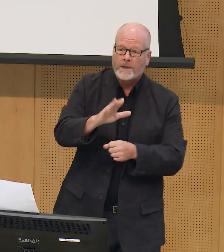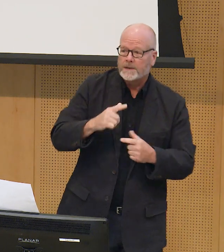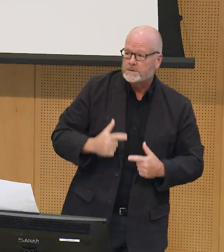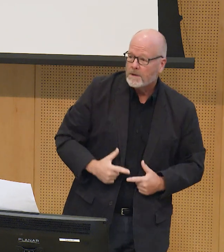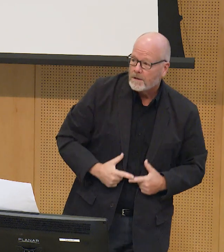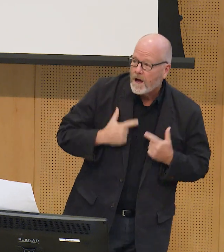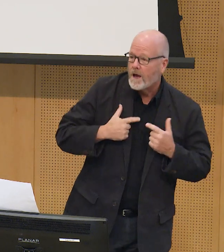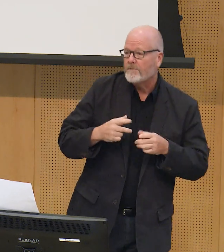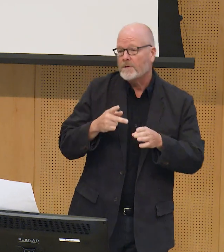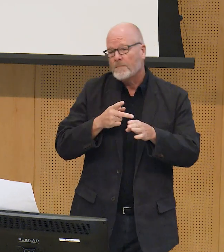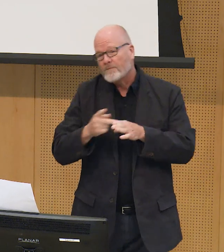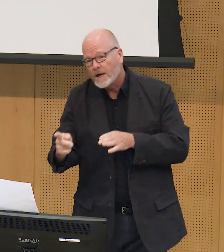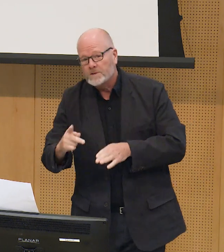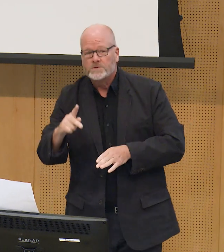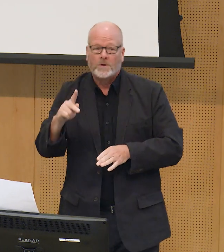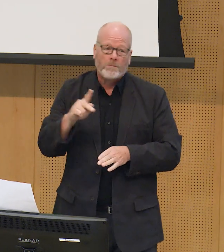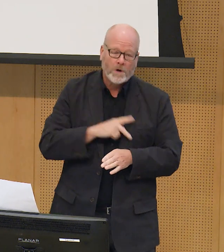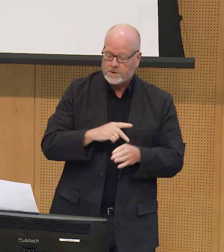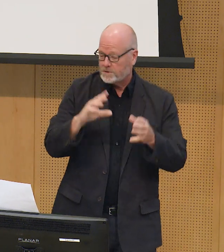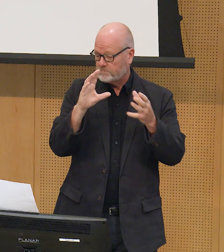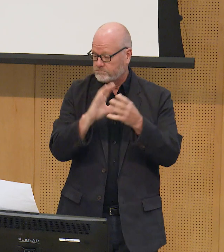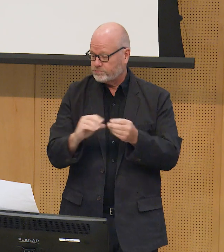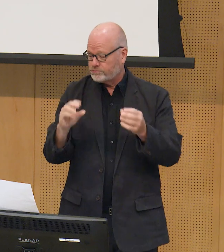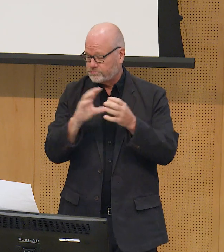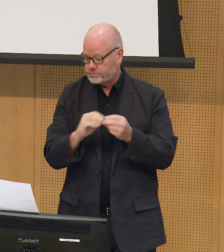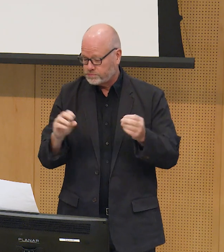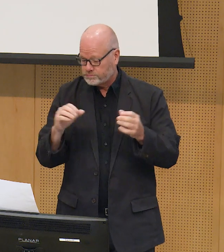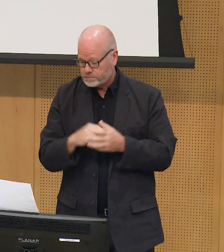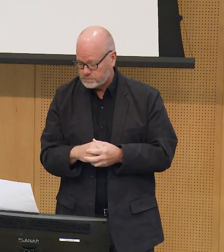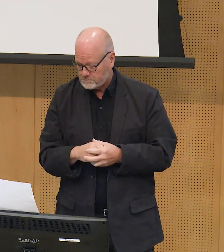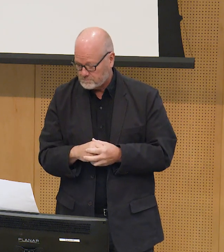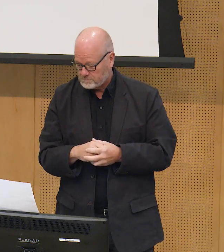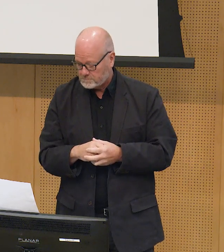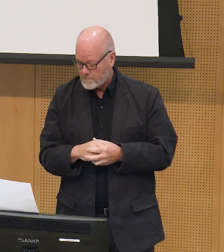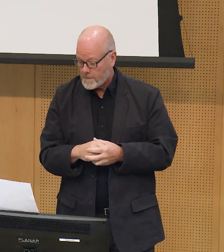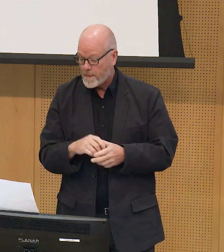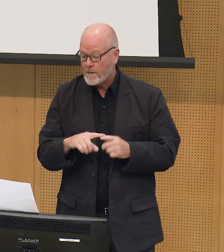will give a brief summary of the person's personal and professional life.